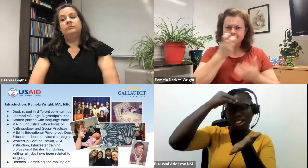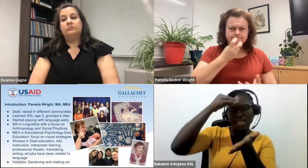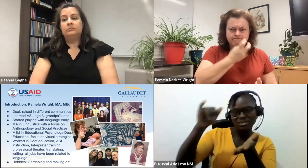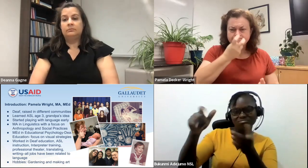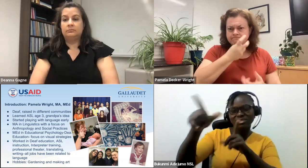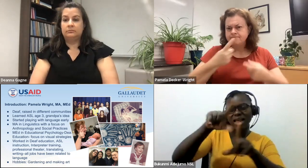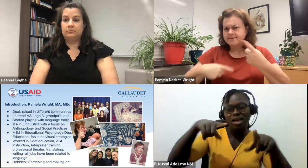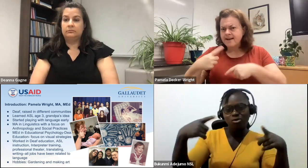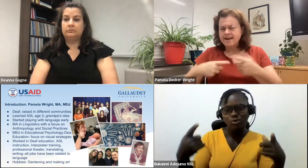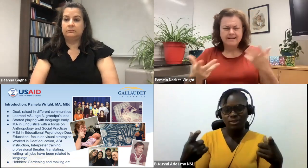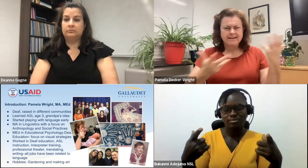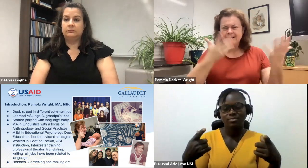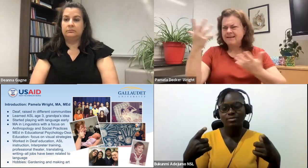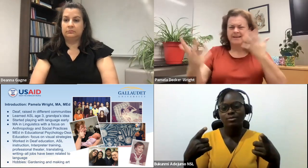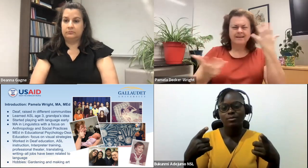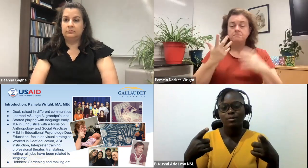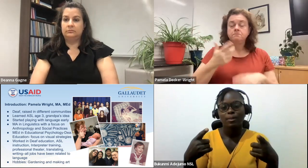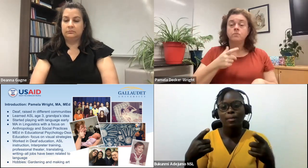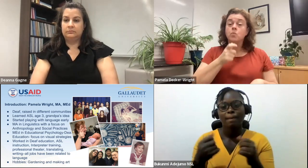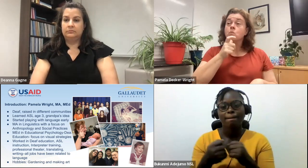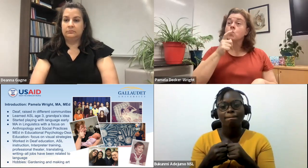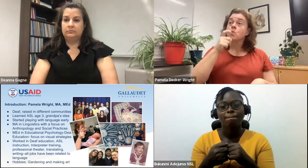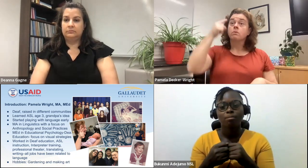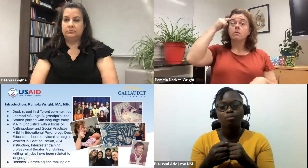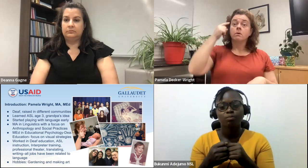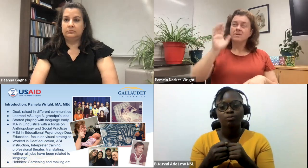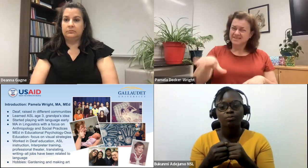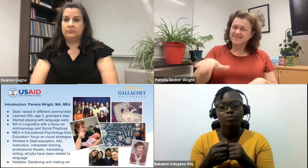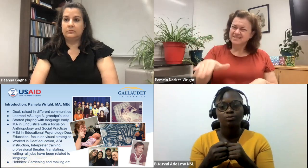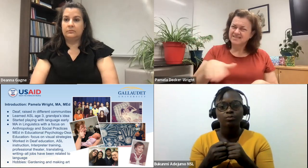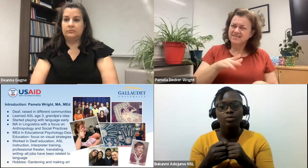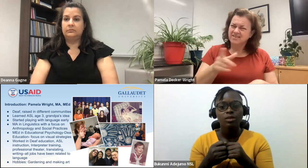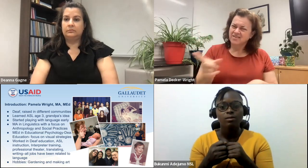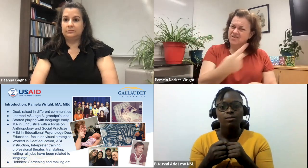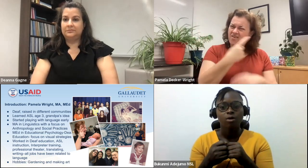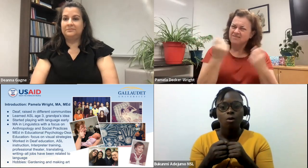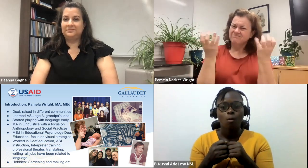started around the age of 3. At first my parents were speaking to me, trying to figure out about sign language.